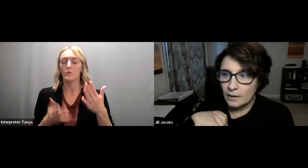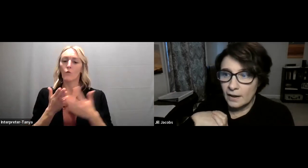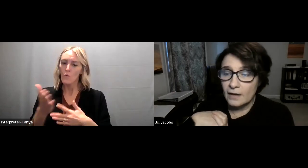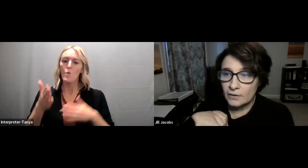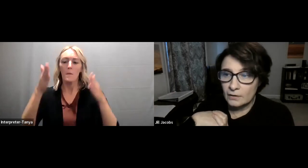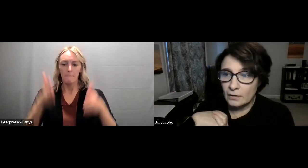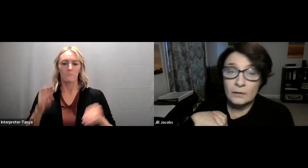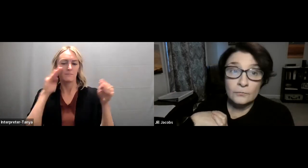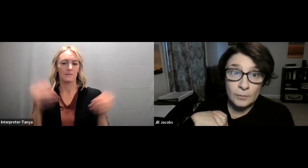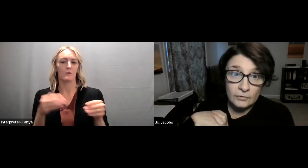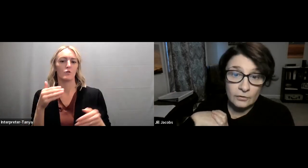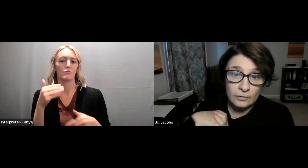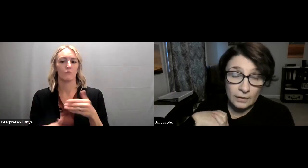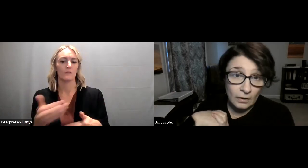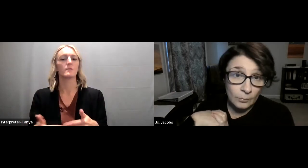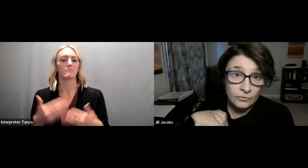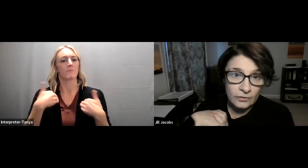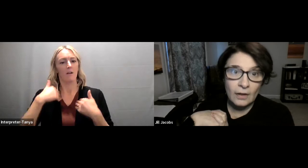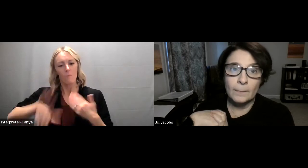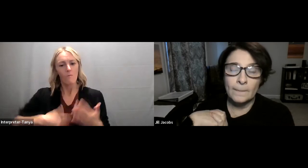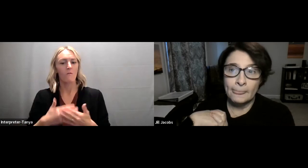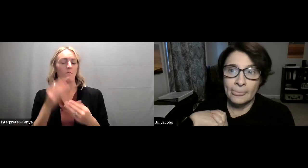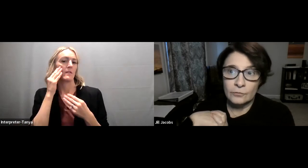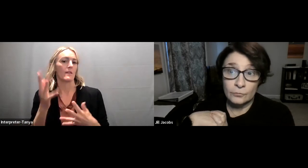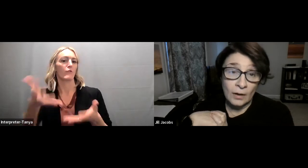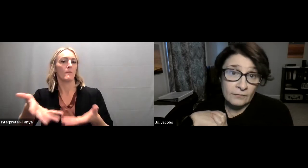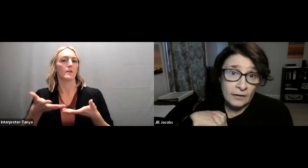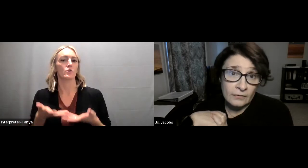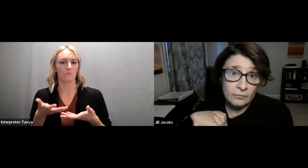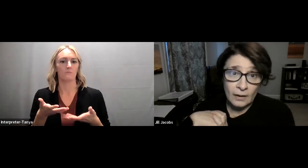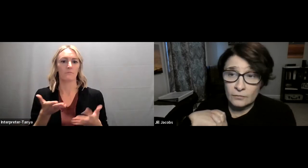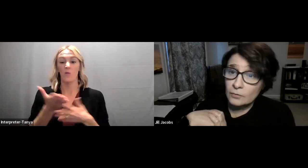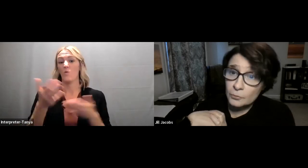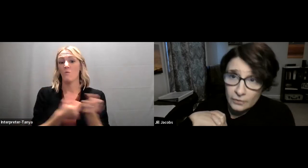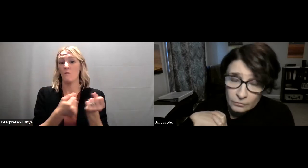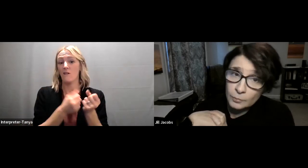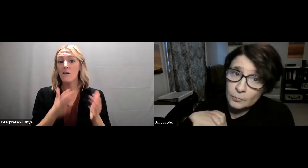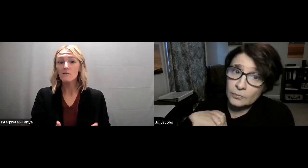And having, information that comes to them through advocates, in particular people with